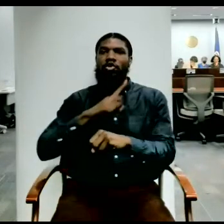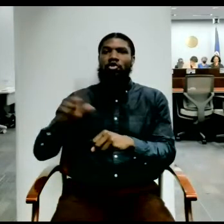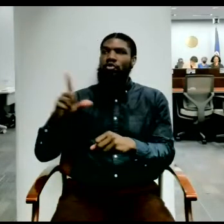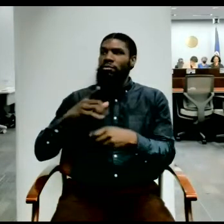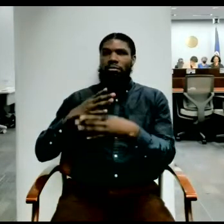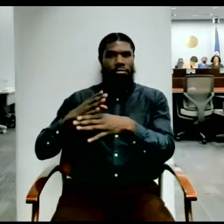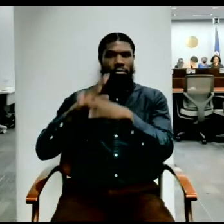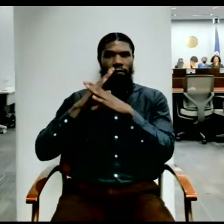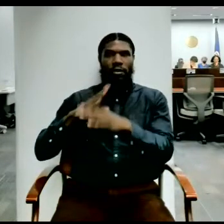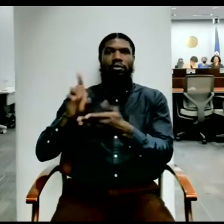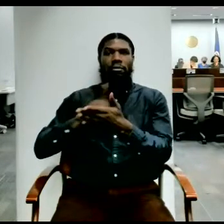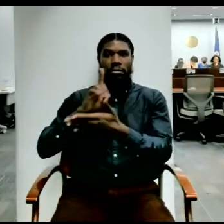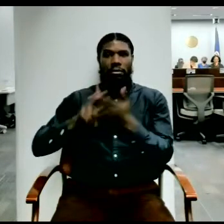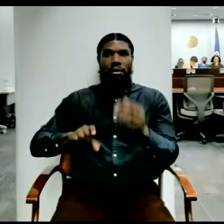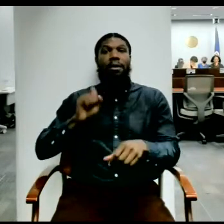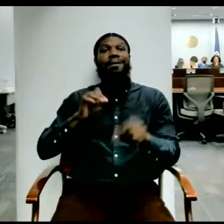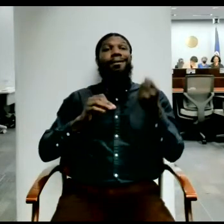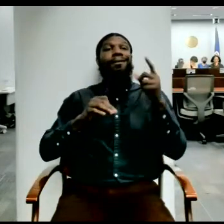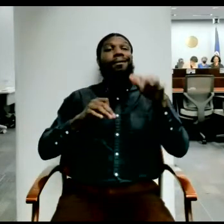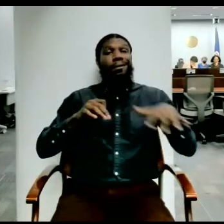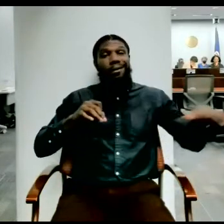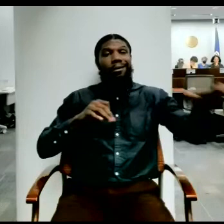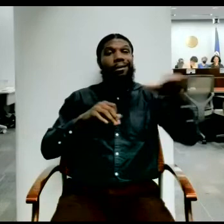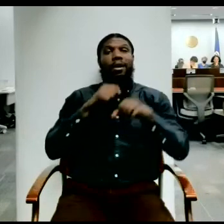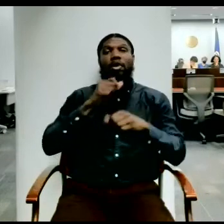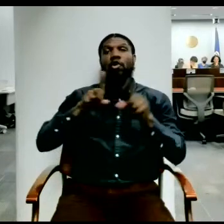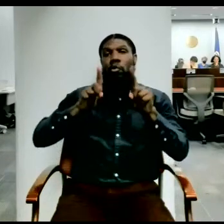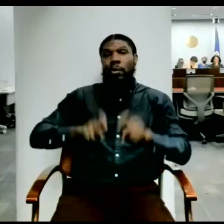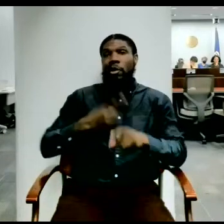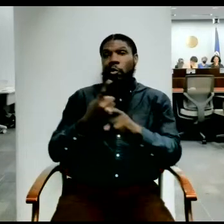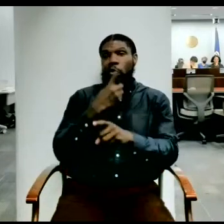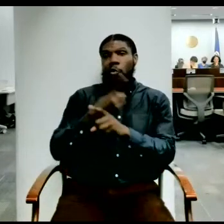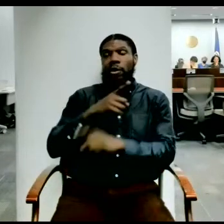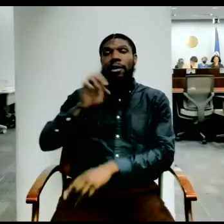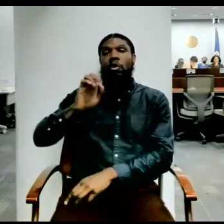testing on a regular basis themselves the EEOC and the Federal Government should,